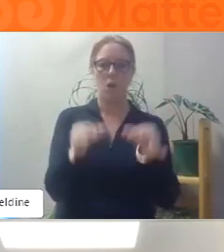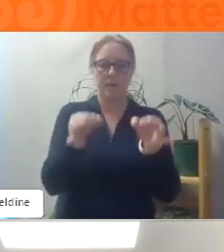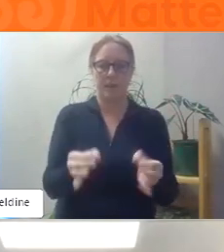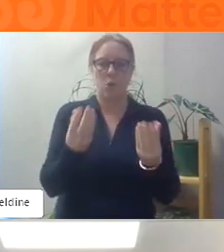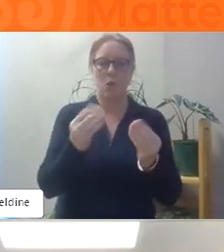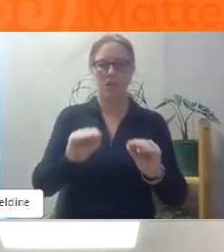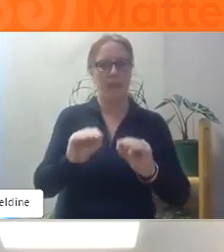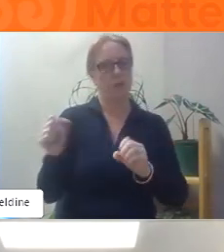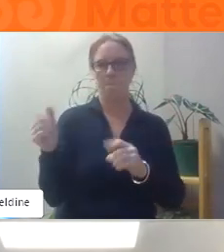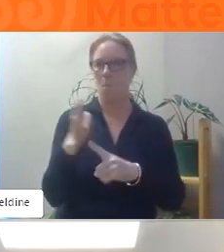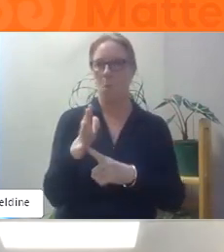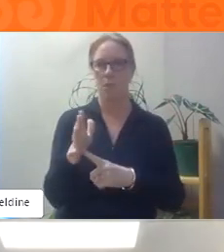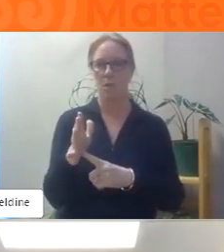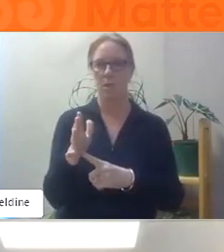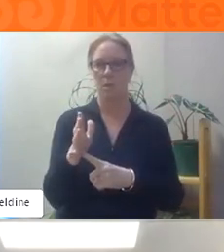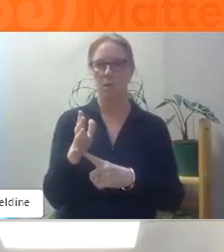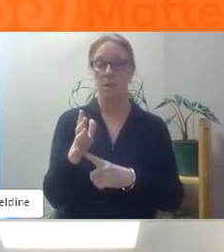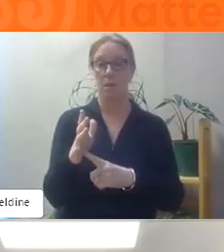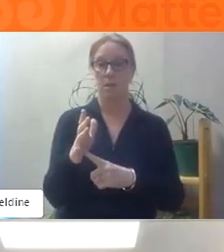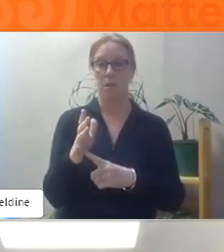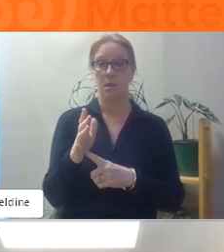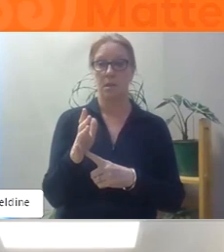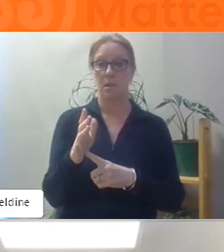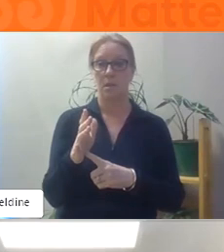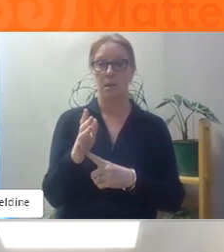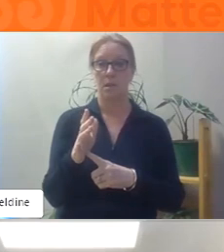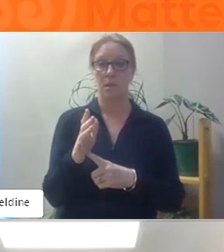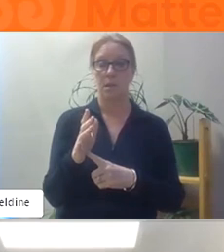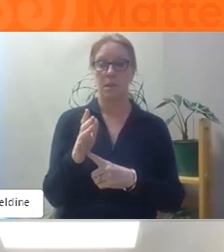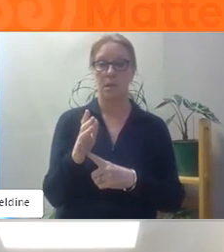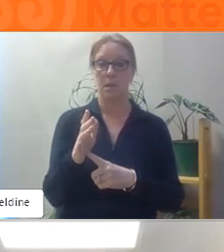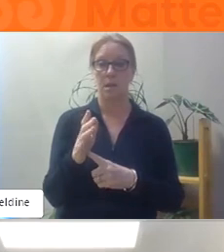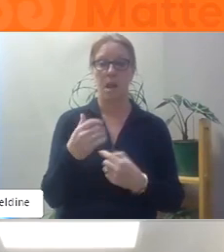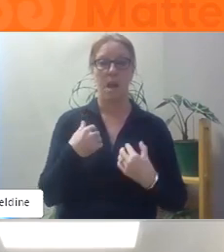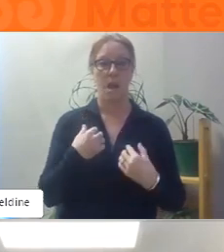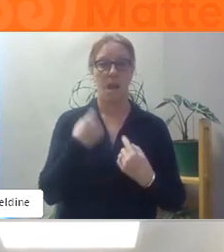and also brings us around I think in circle highlighting the insights